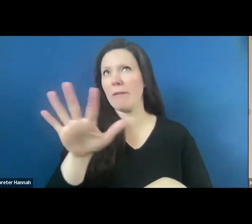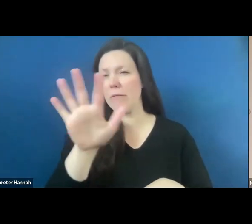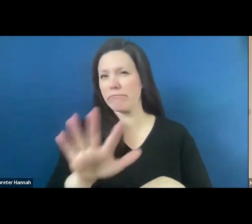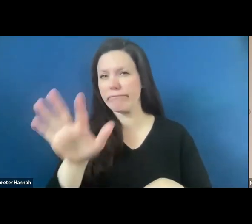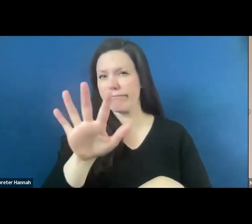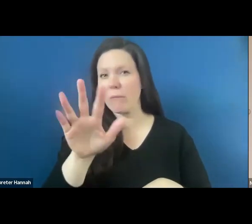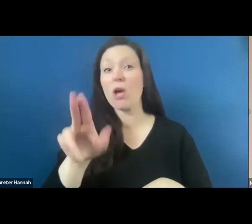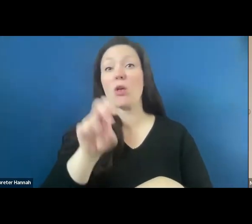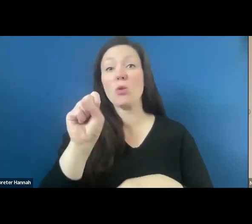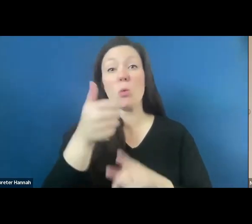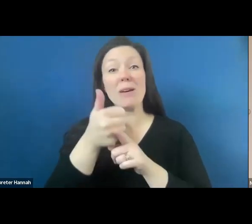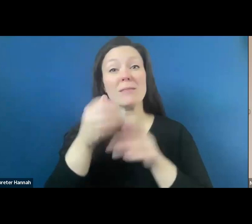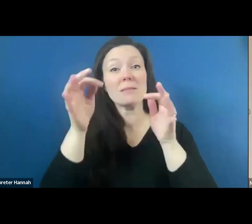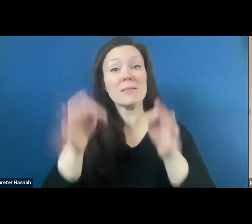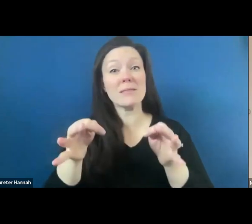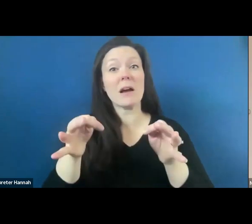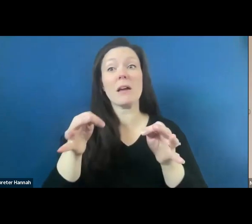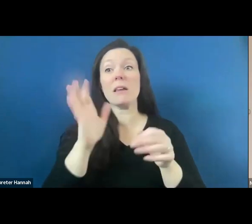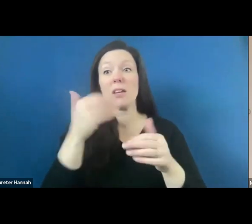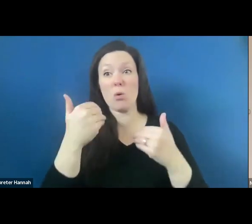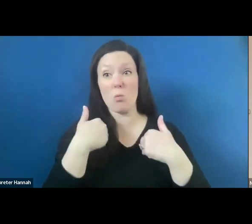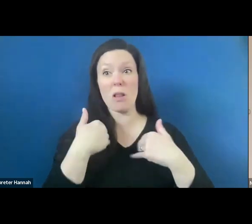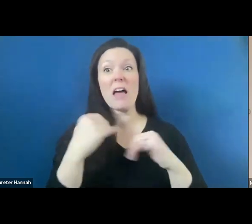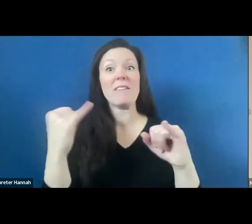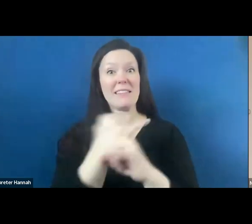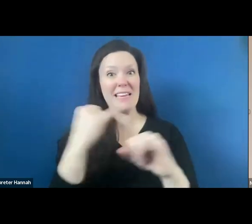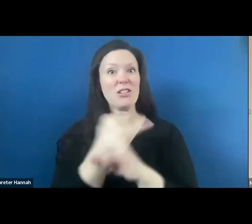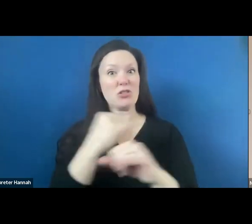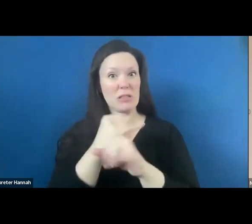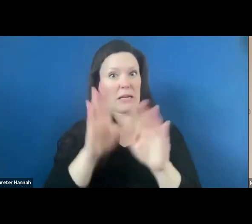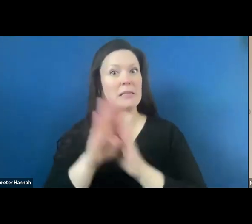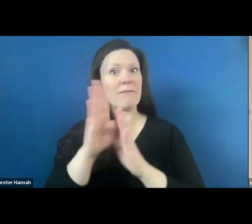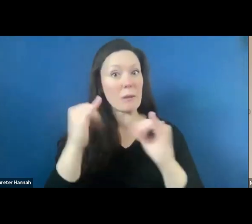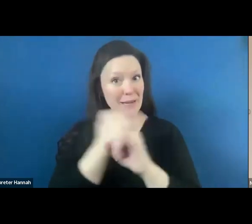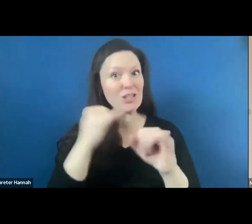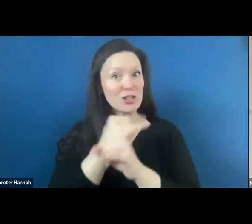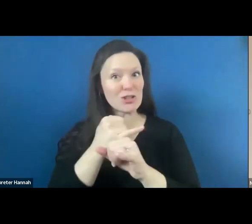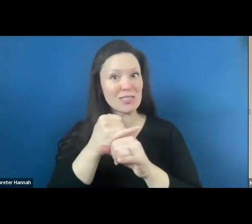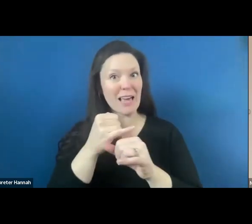it would have an interstate highway system. The Interstate Highway System was meant to do two things.